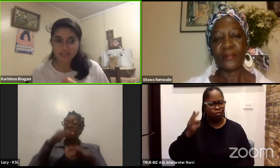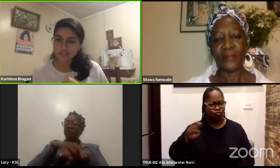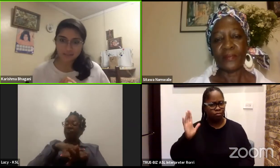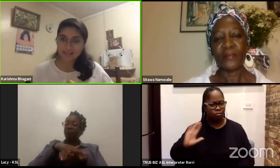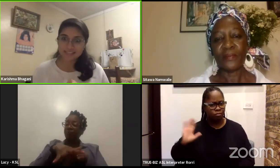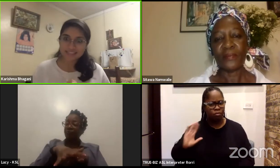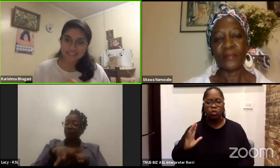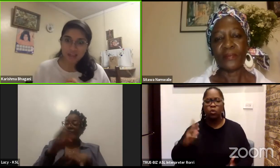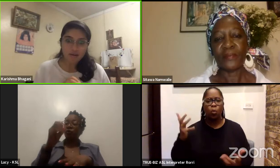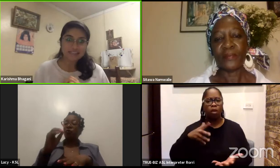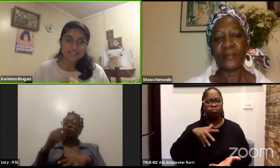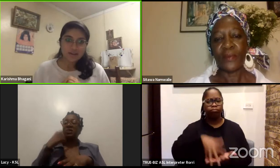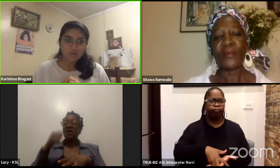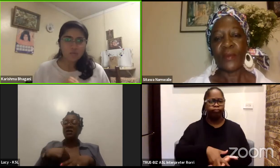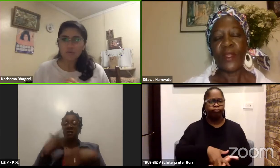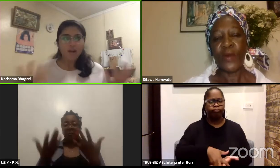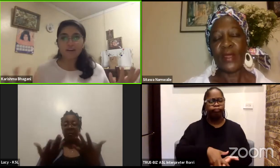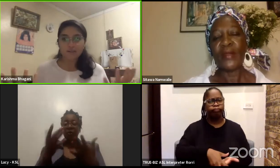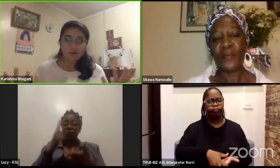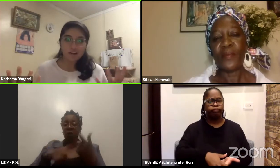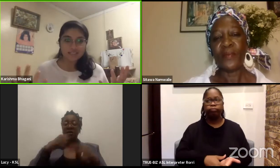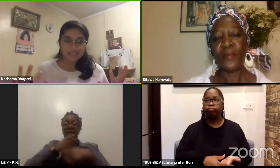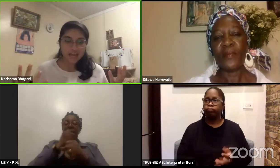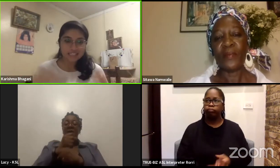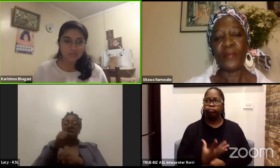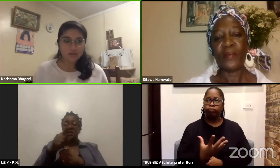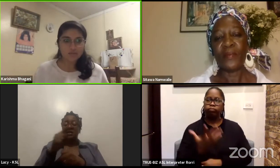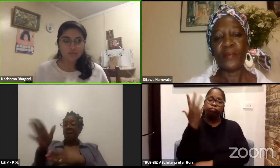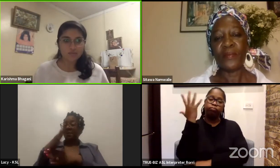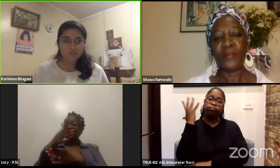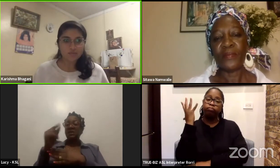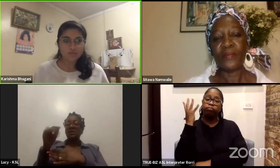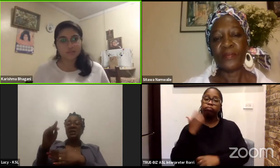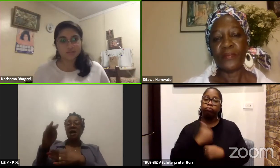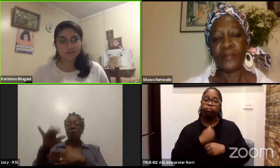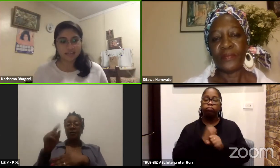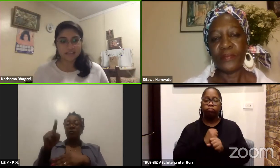that is ambassador Sitawa. Who are you? Who are you as an artist? Where do you come from? What is your story?